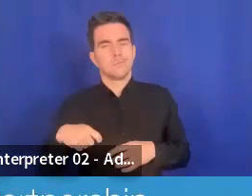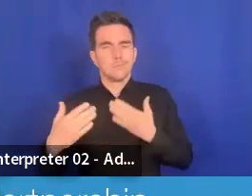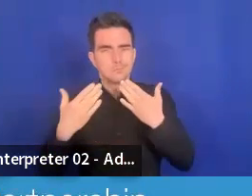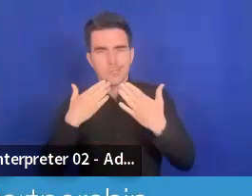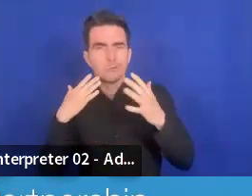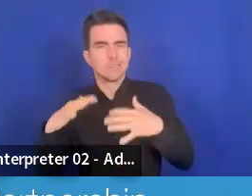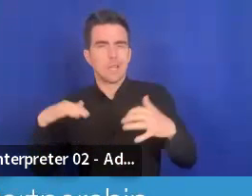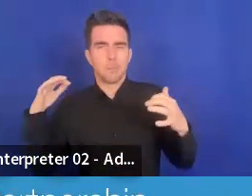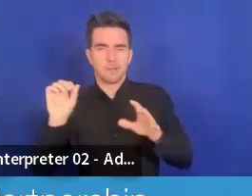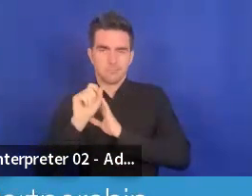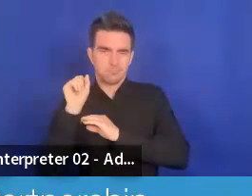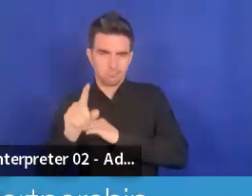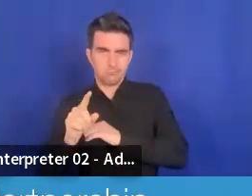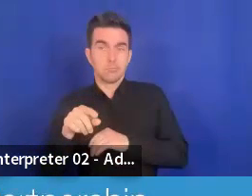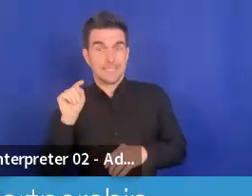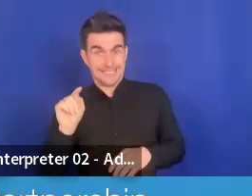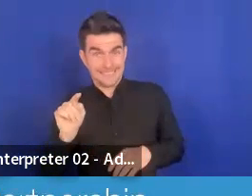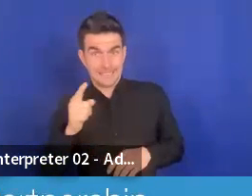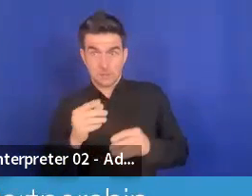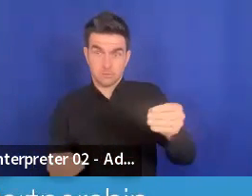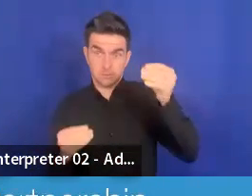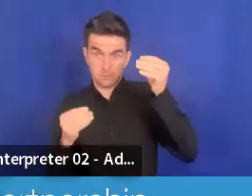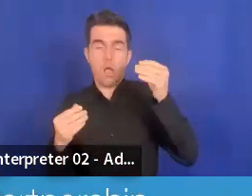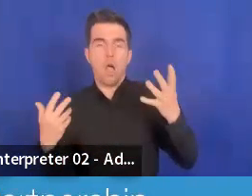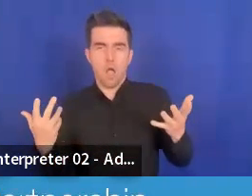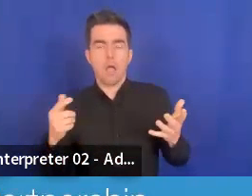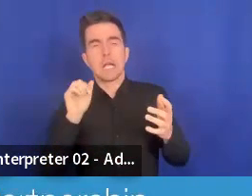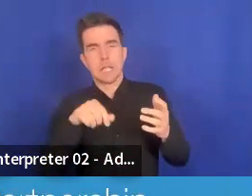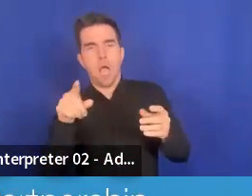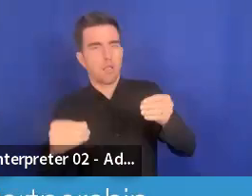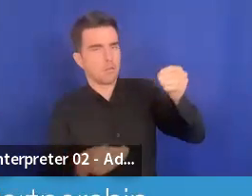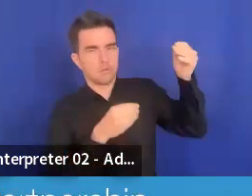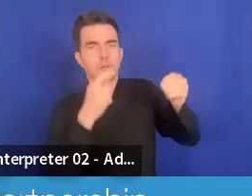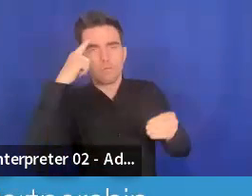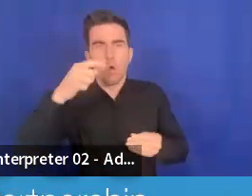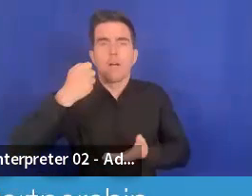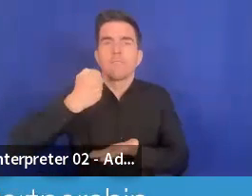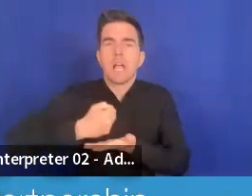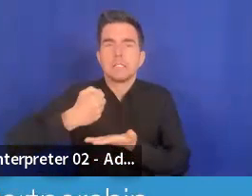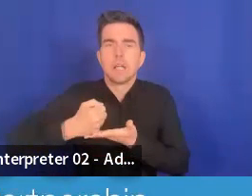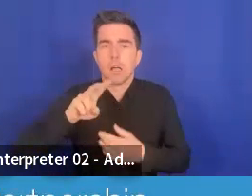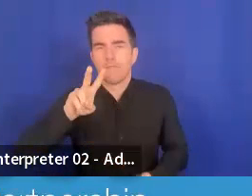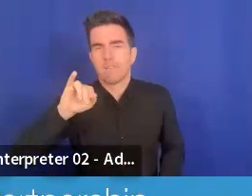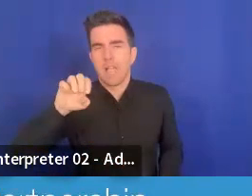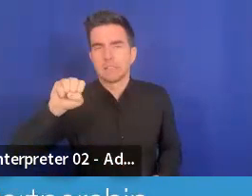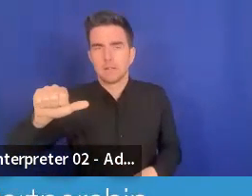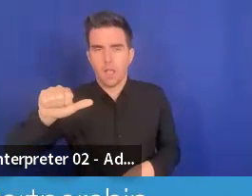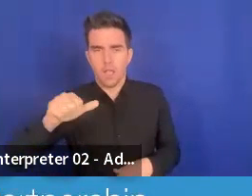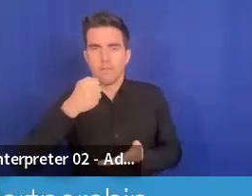or anything like that, that's enough proof for you to show at Embassy to get a visa. That's where that stands at the moment.